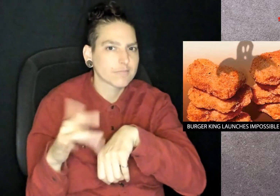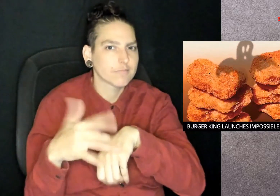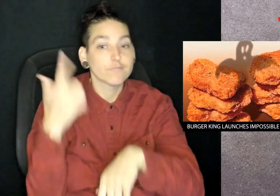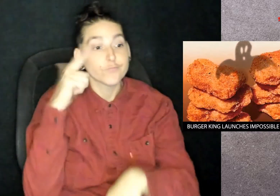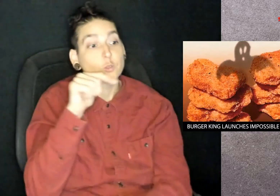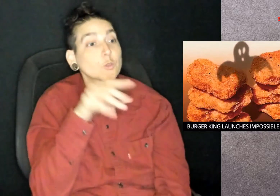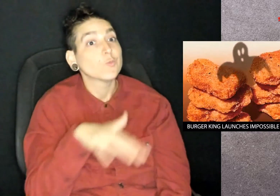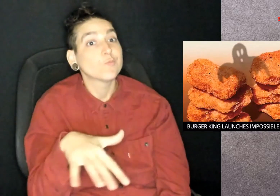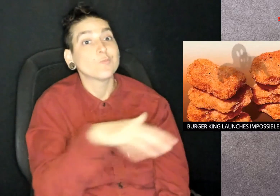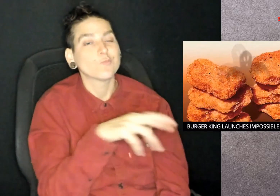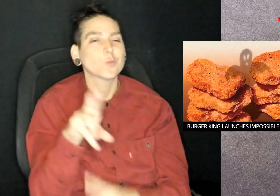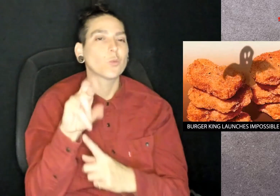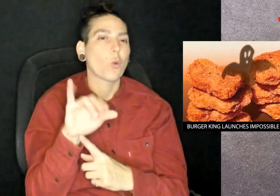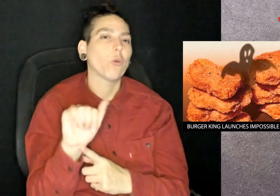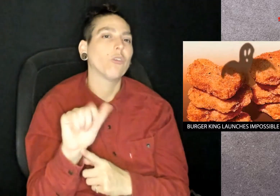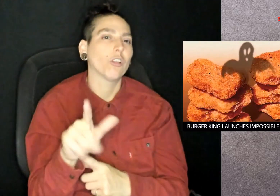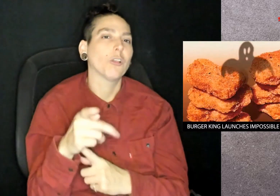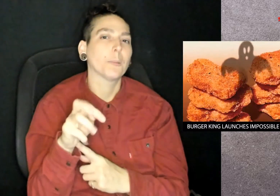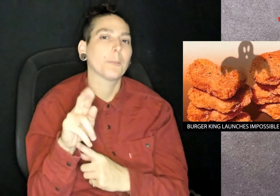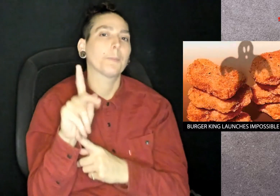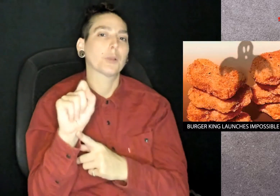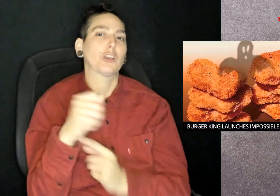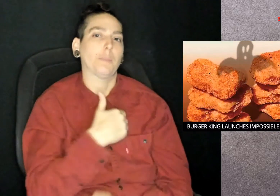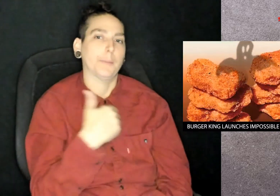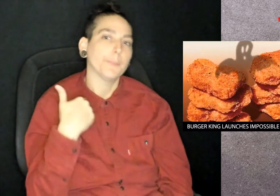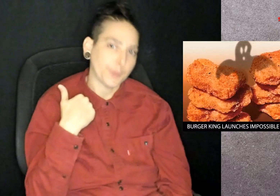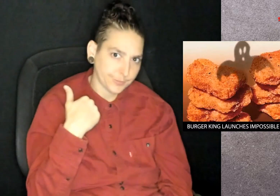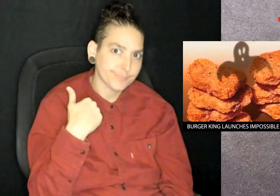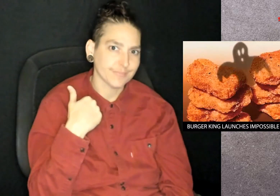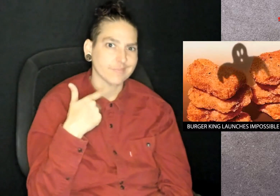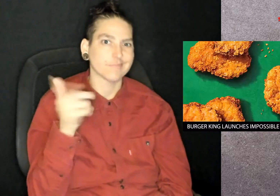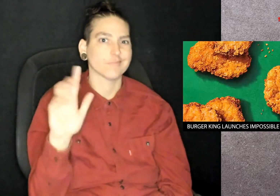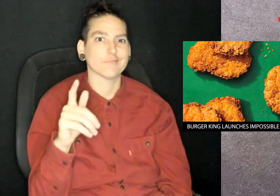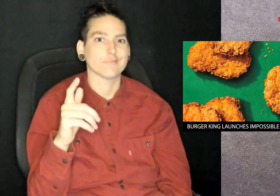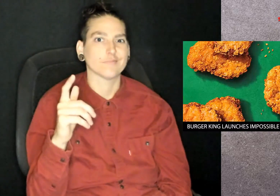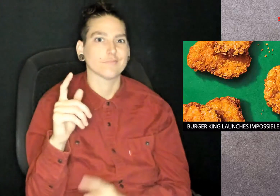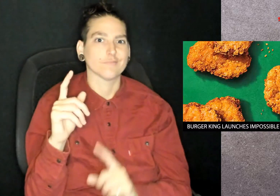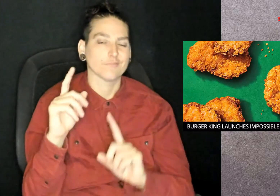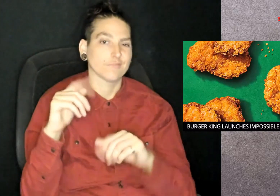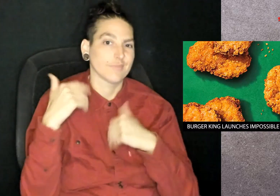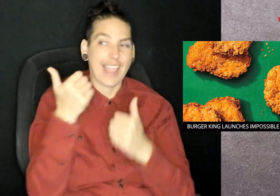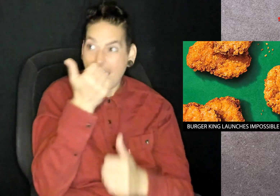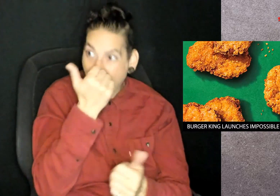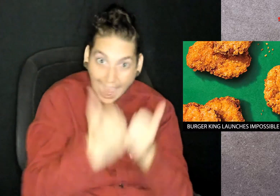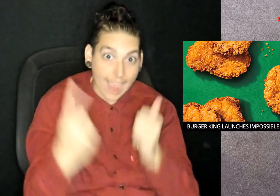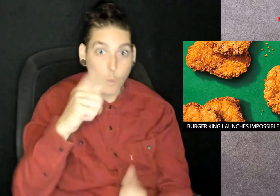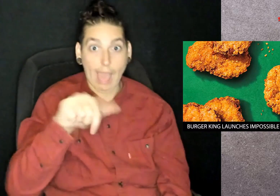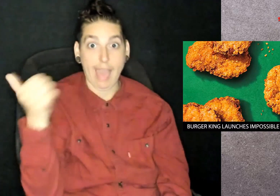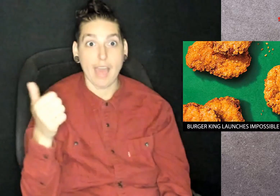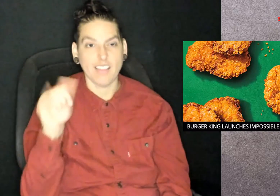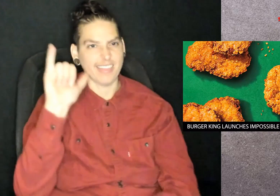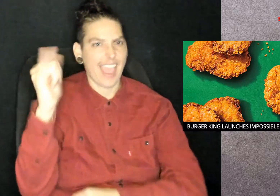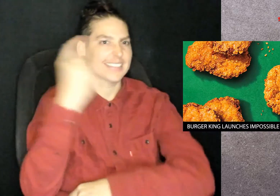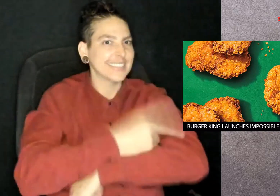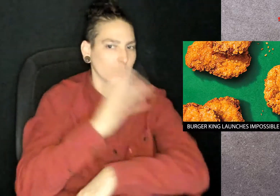to royal perks members and everyone else on October 11